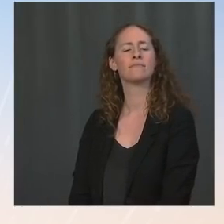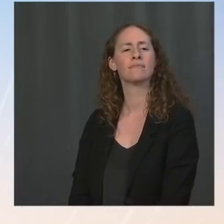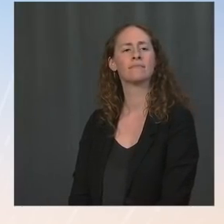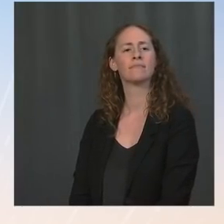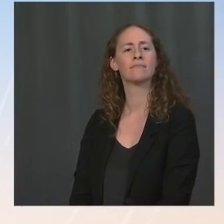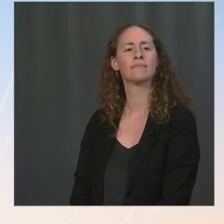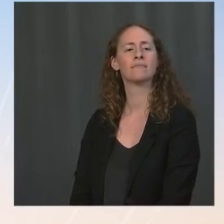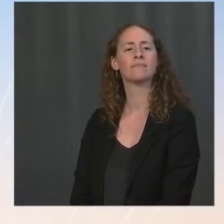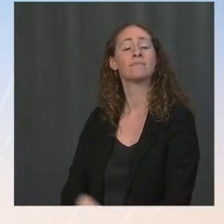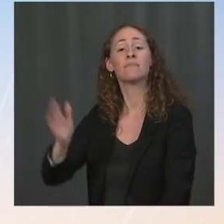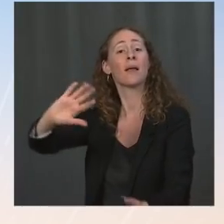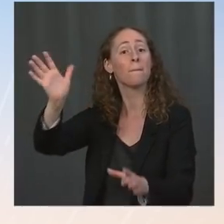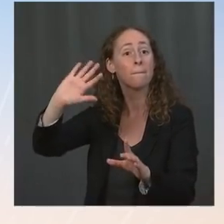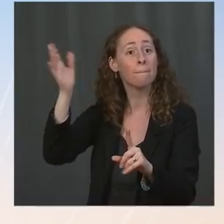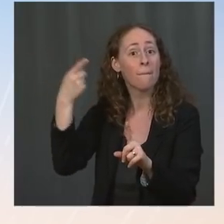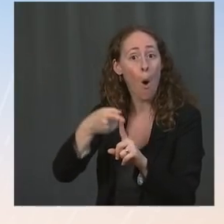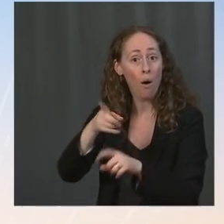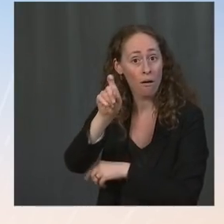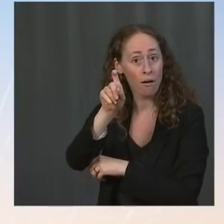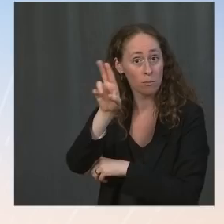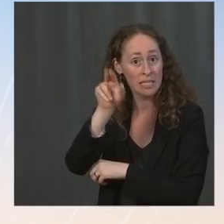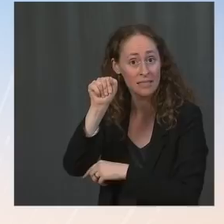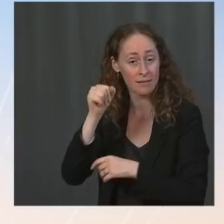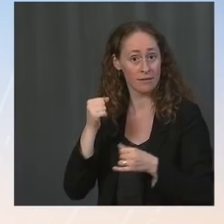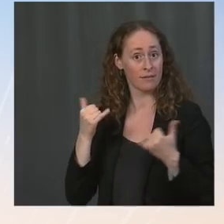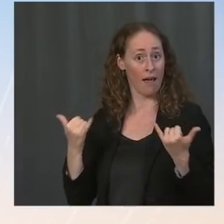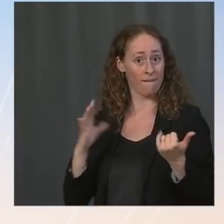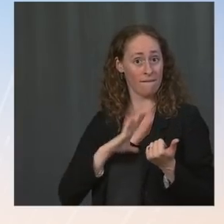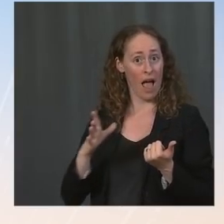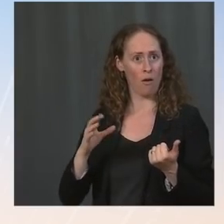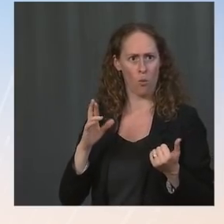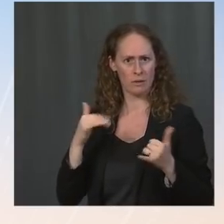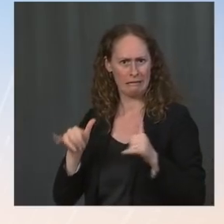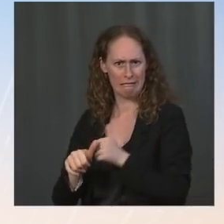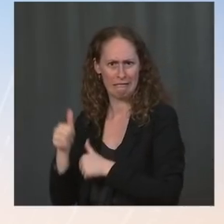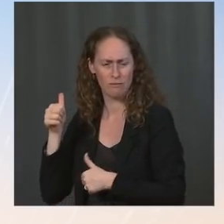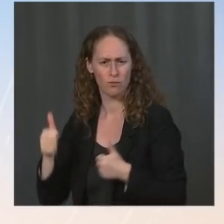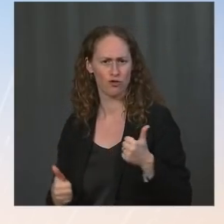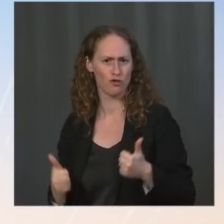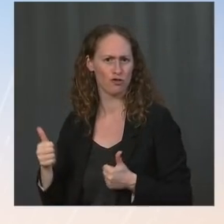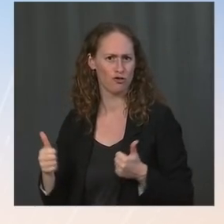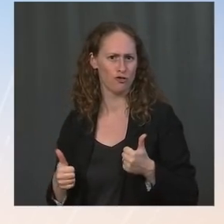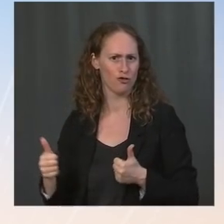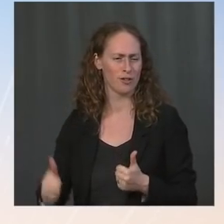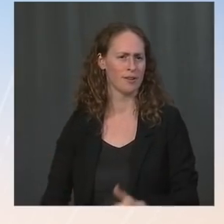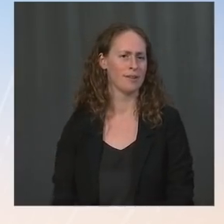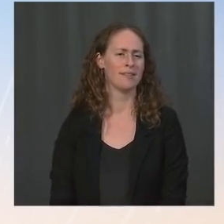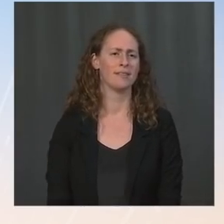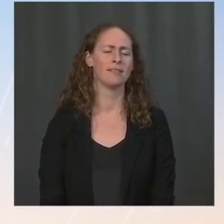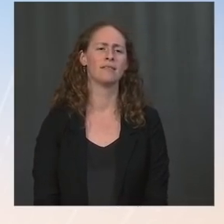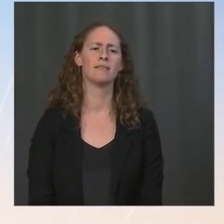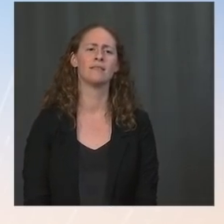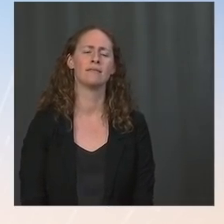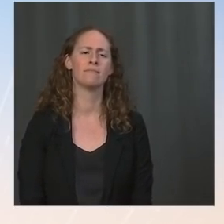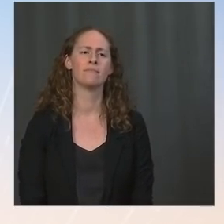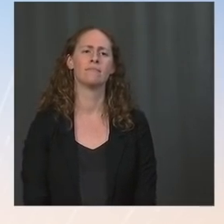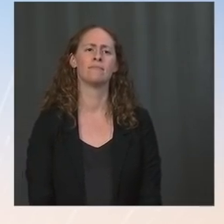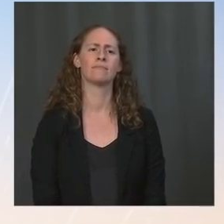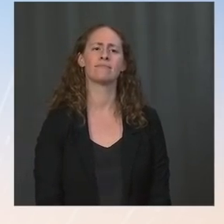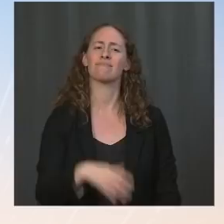than we were before the Taliban took over? Ms. Psaki: Well, again, we are not going to do anything that's going to allow terrorists to grow or prosper